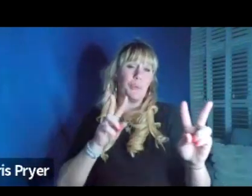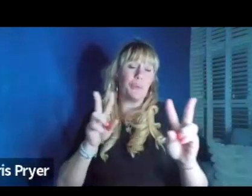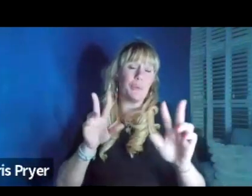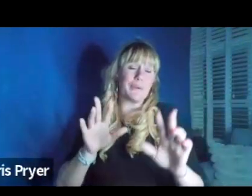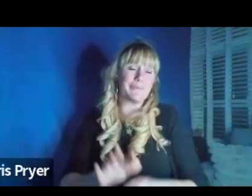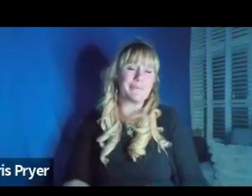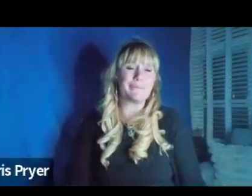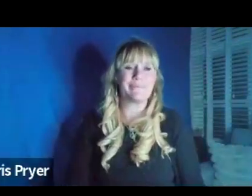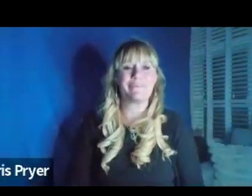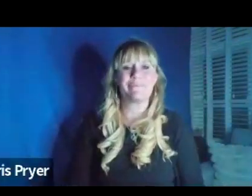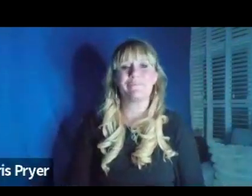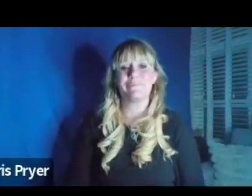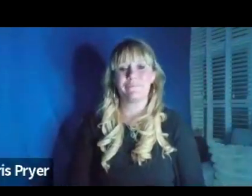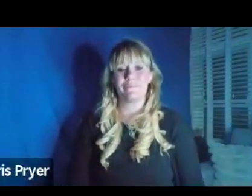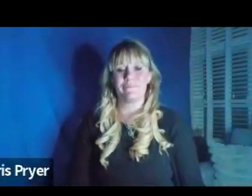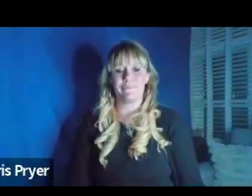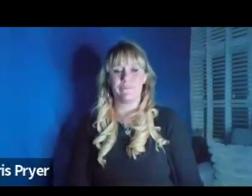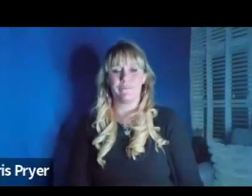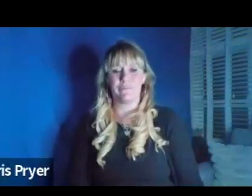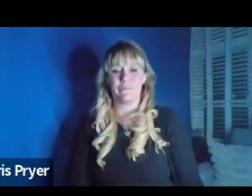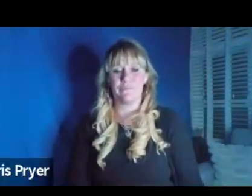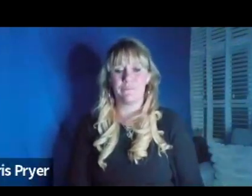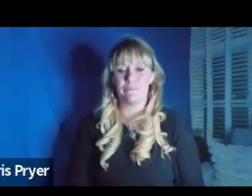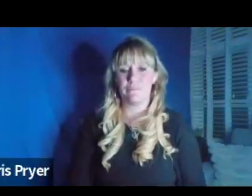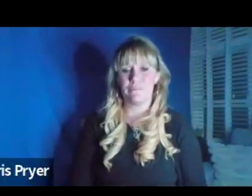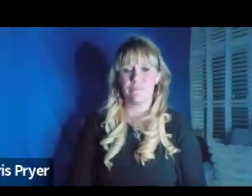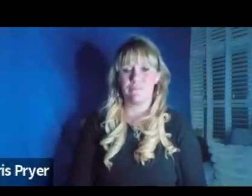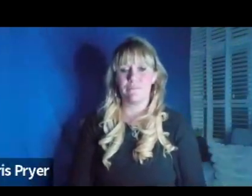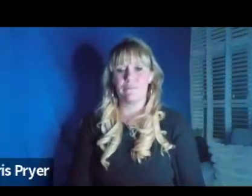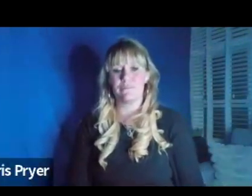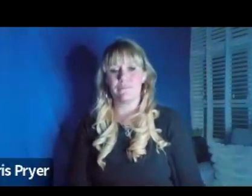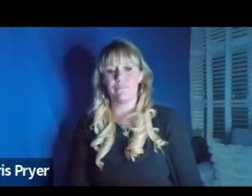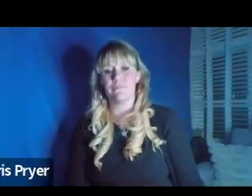my lord cum by ya